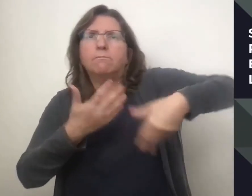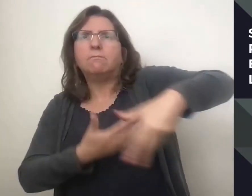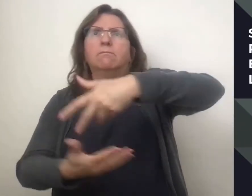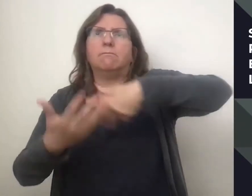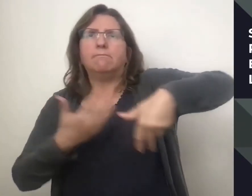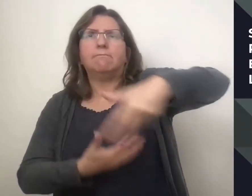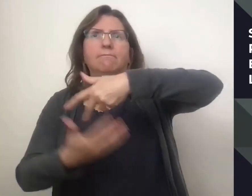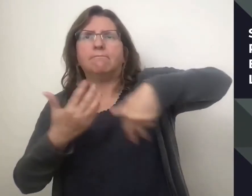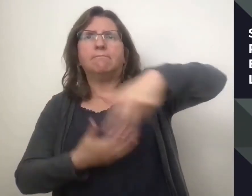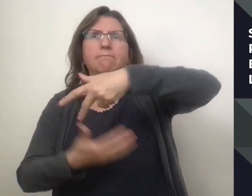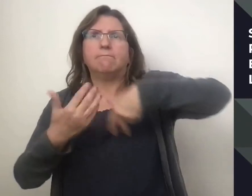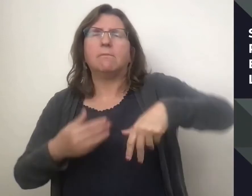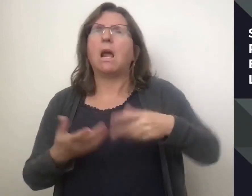Through this sharing, language development will thrive,